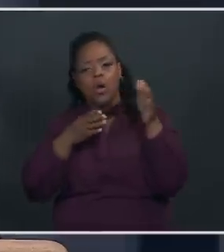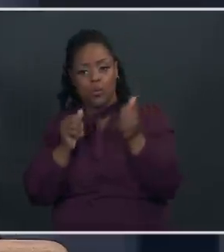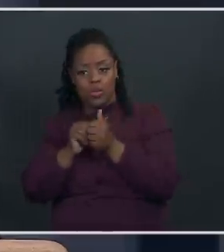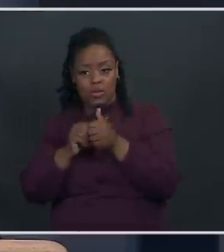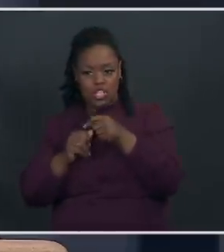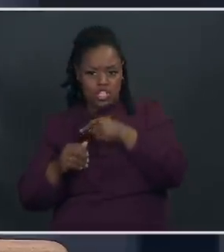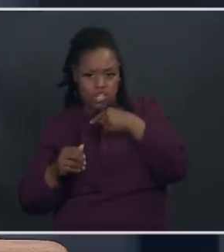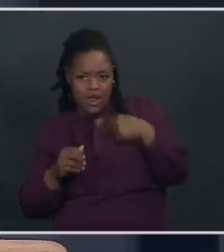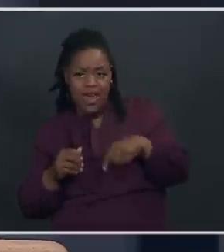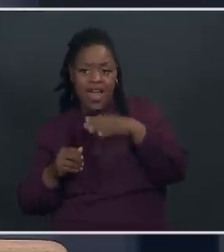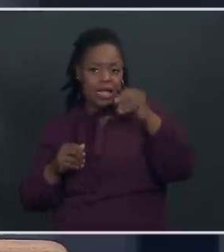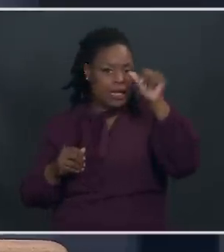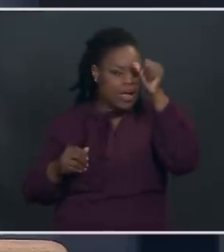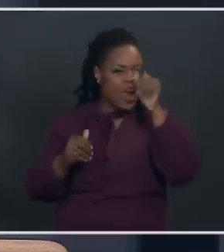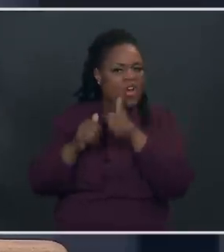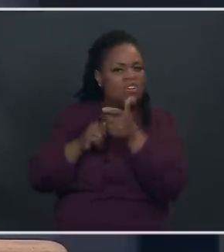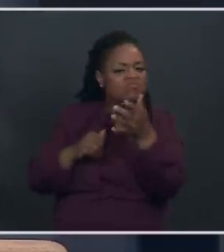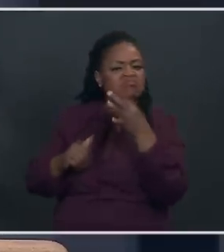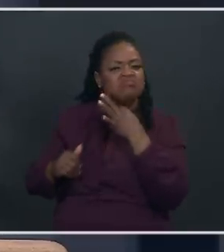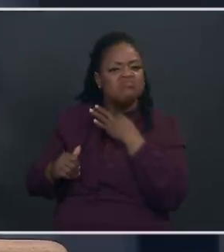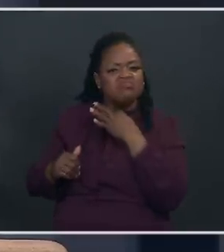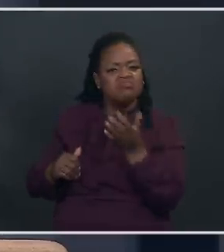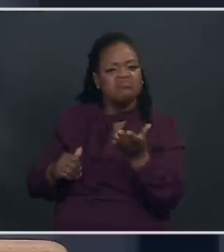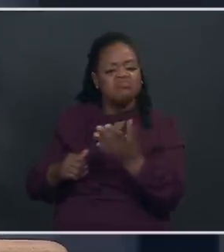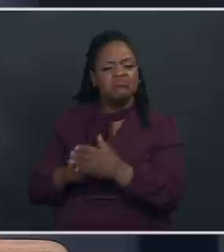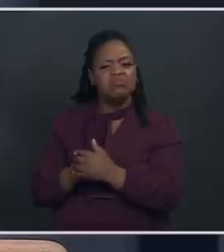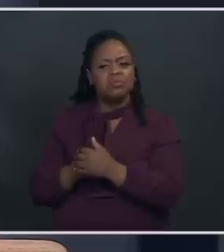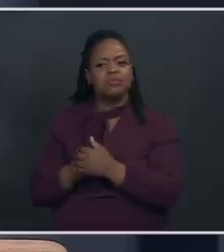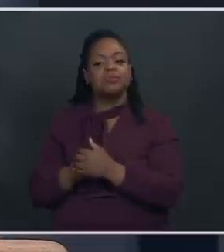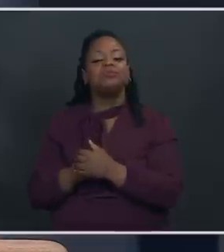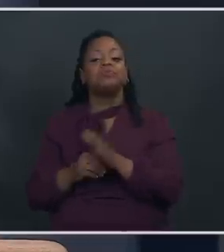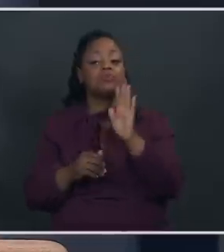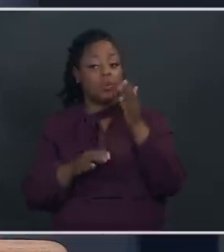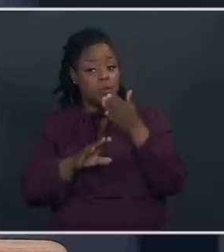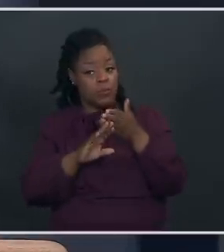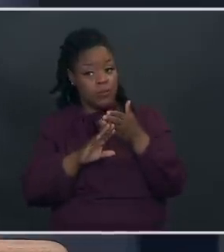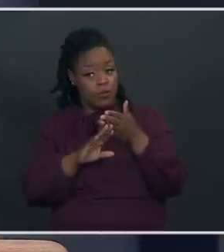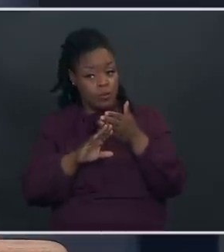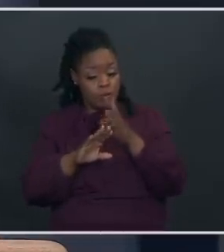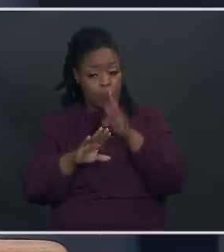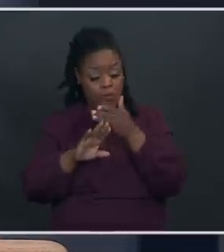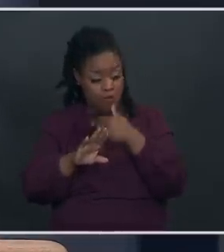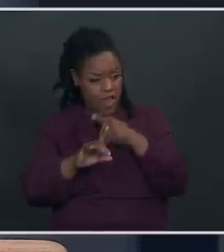before I answer that, let me just say that the issue